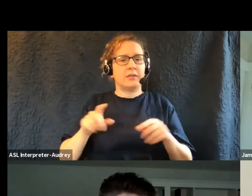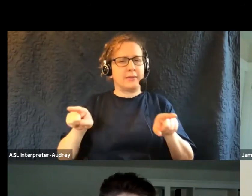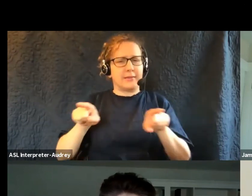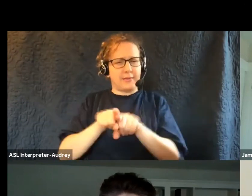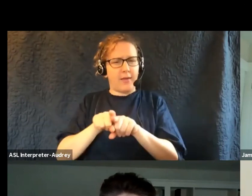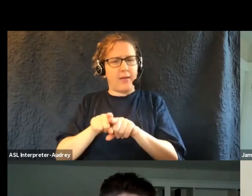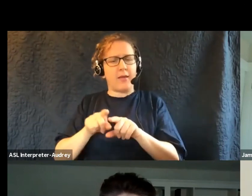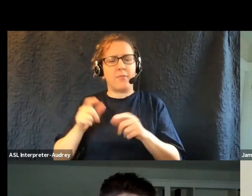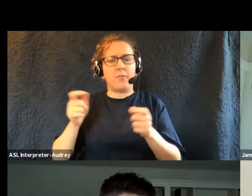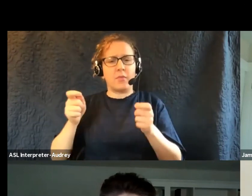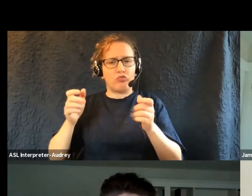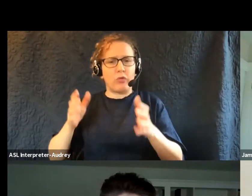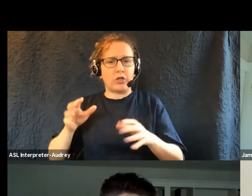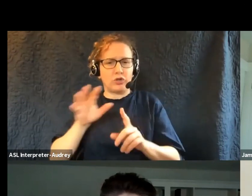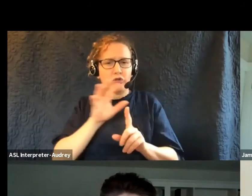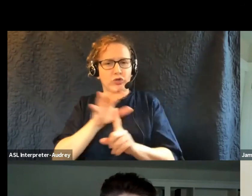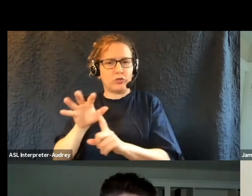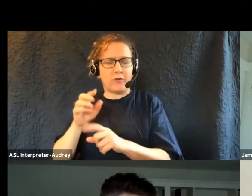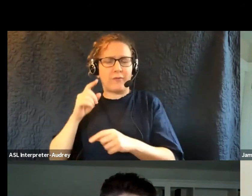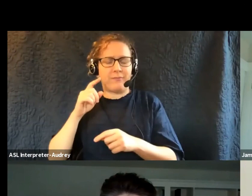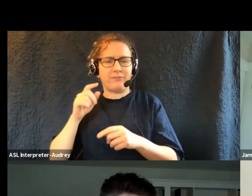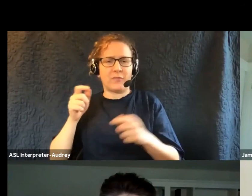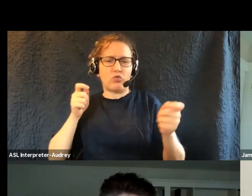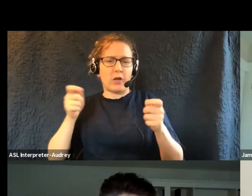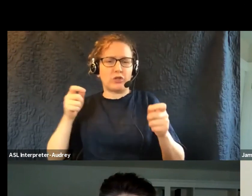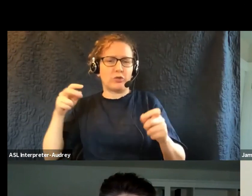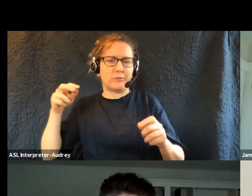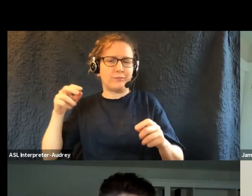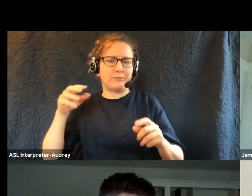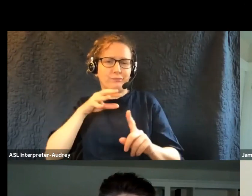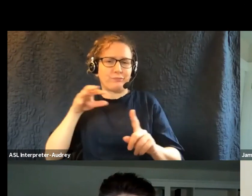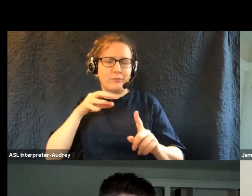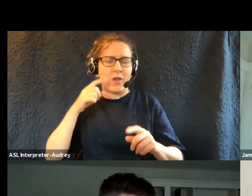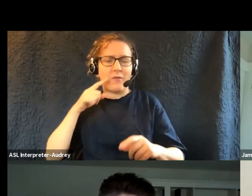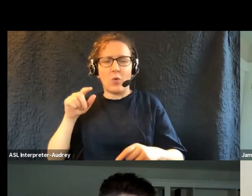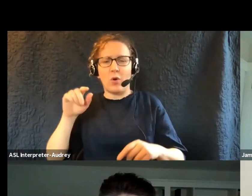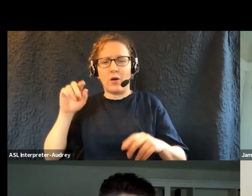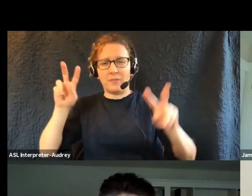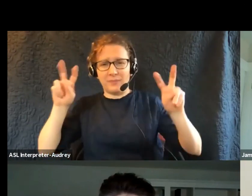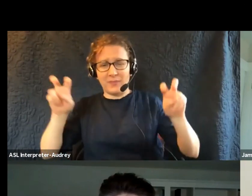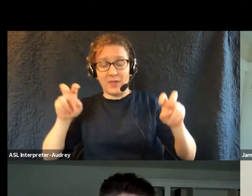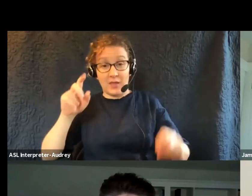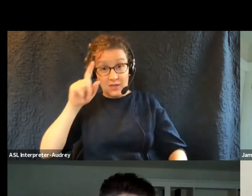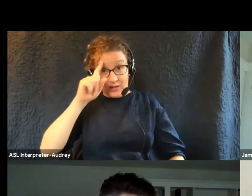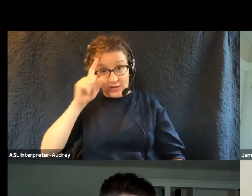if you've seen that, so we think it's going to be a great chance for exchange professionals